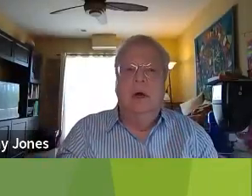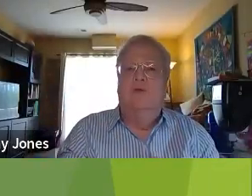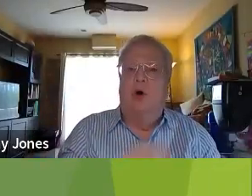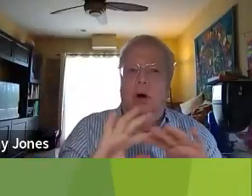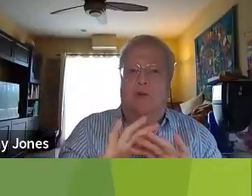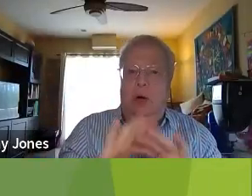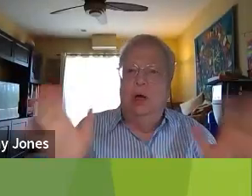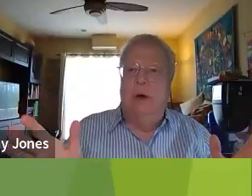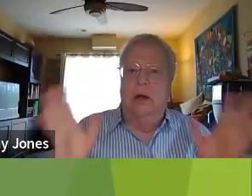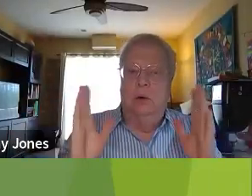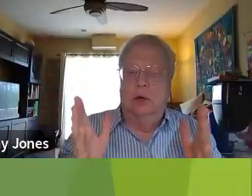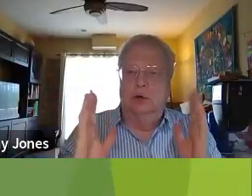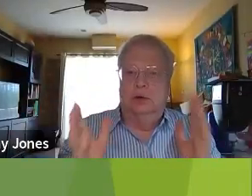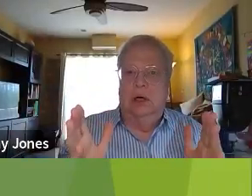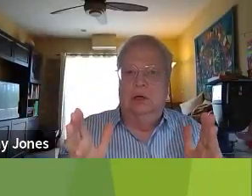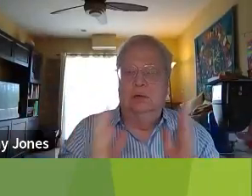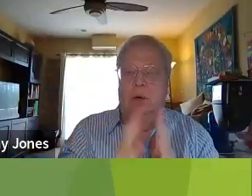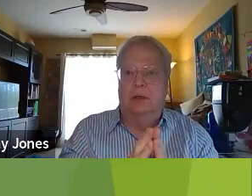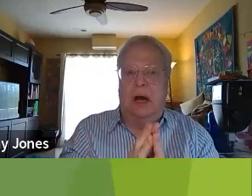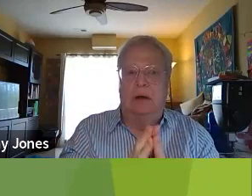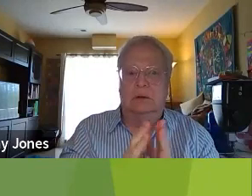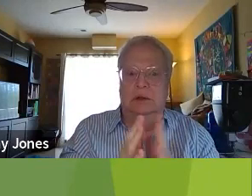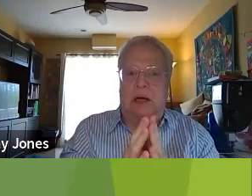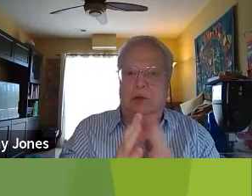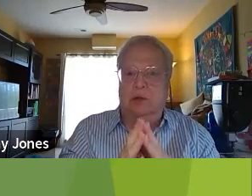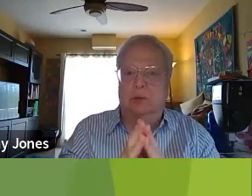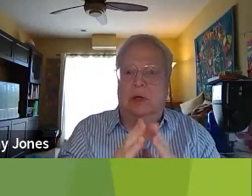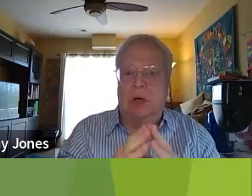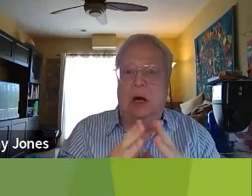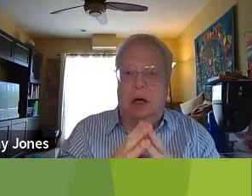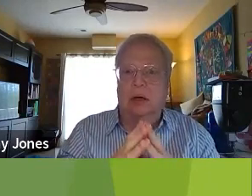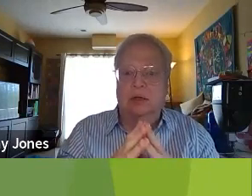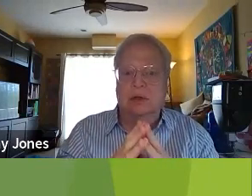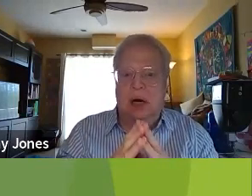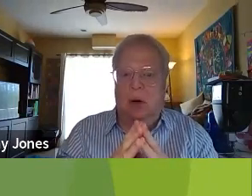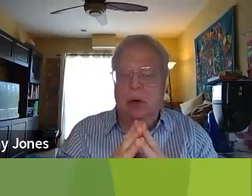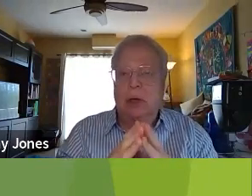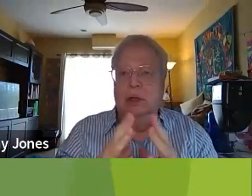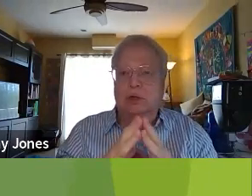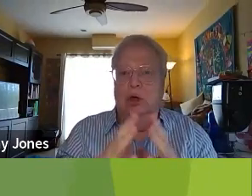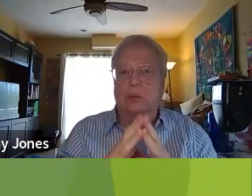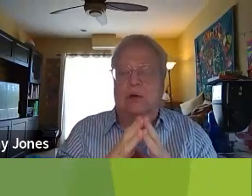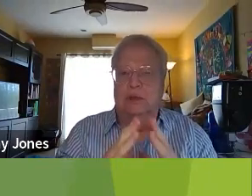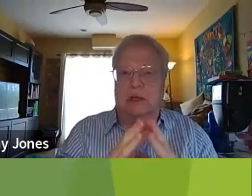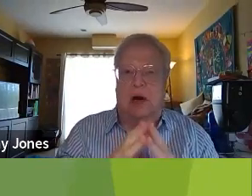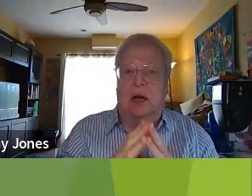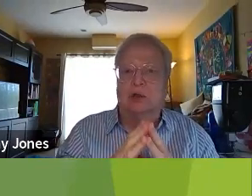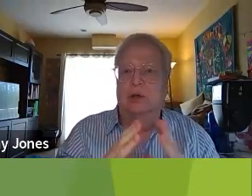For anybody who understands what that disaster distress hotline is now, in terms of the technology